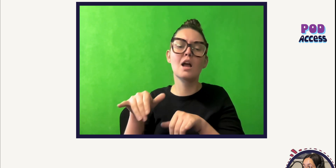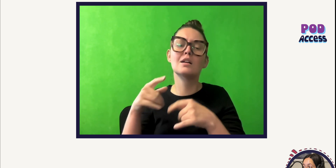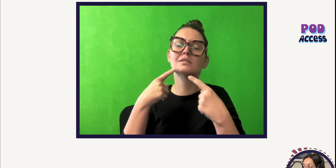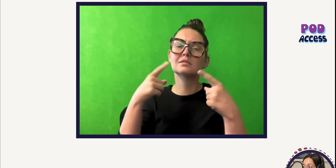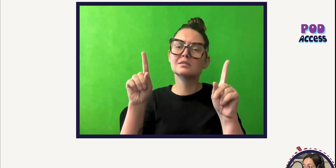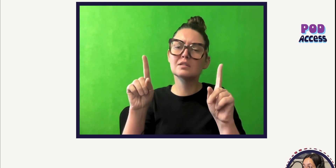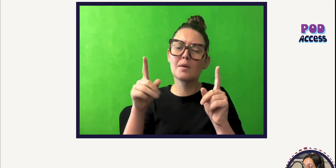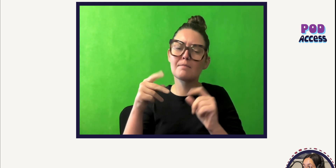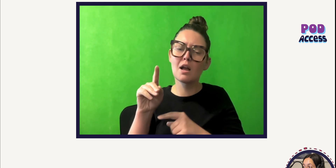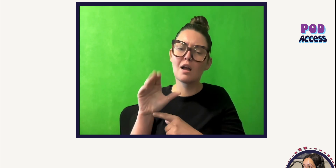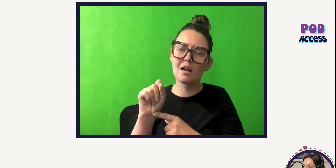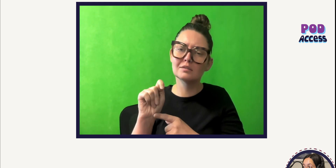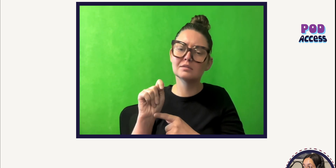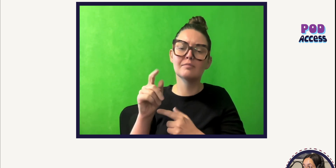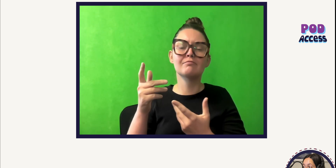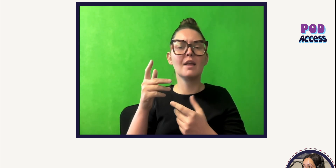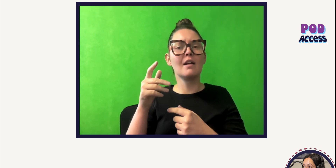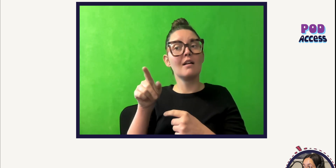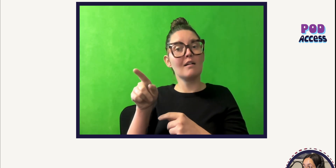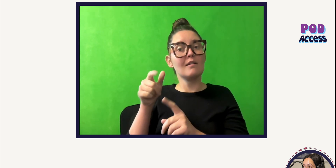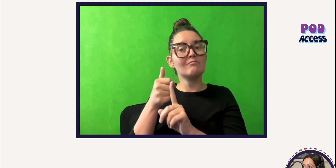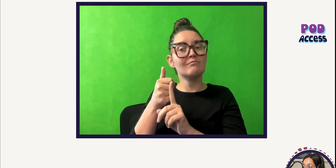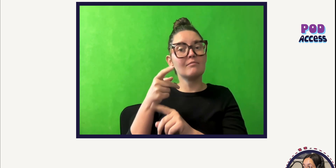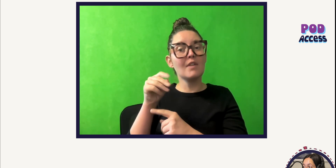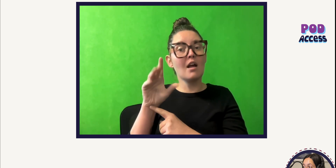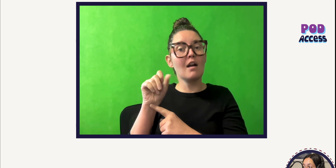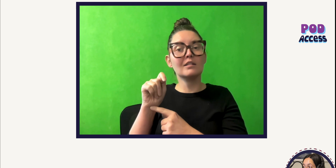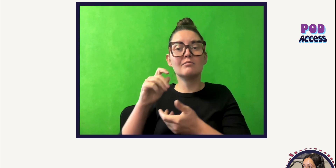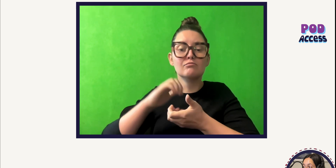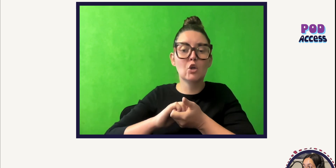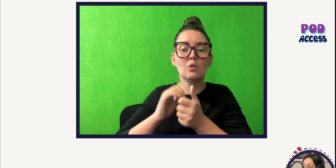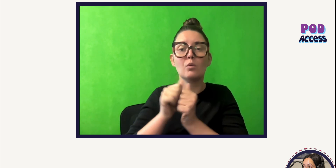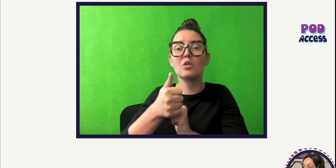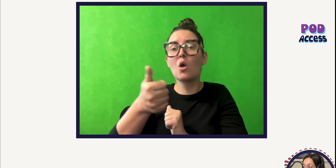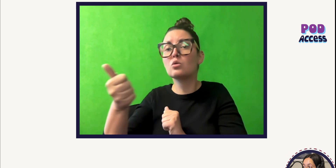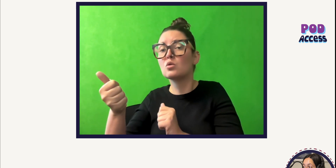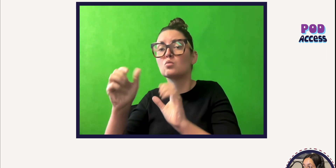I think a successful podcast partners with other groups where it makes sense.